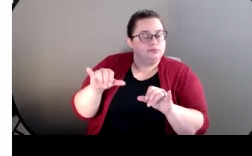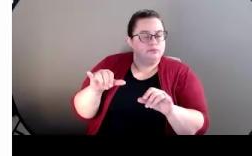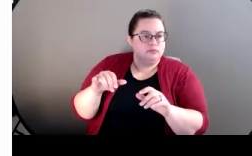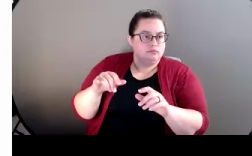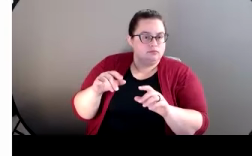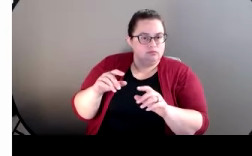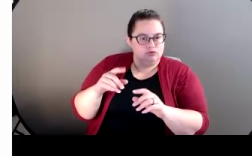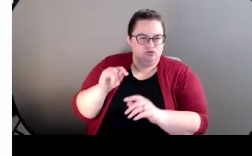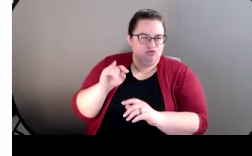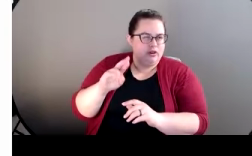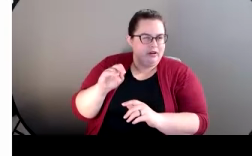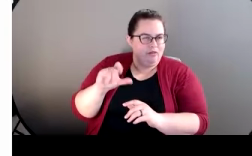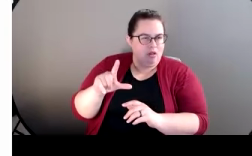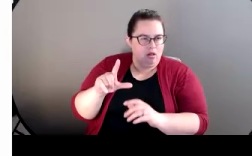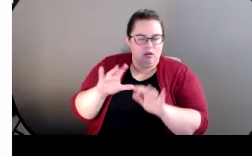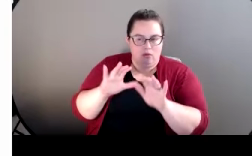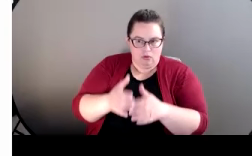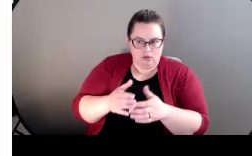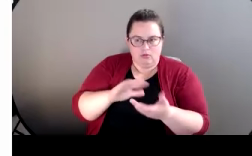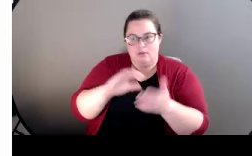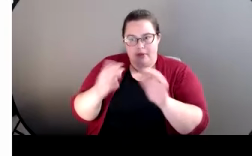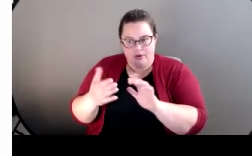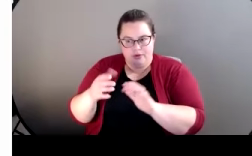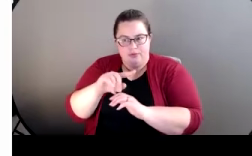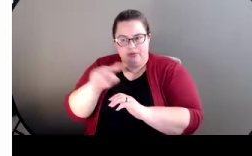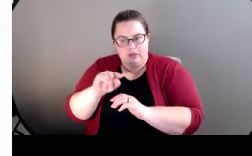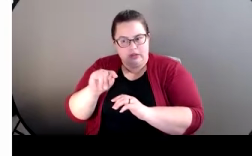where the blue is, traditional